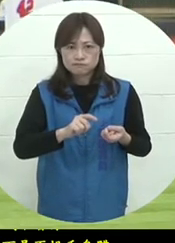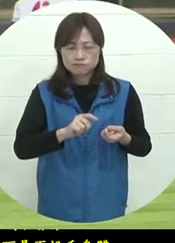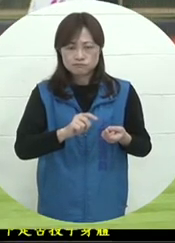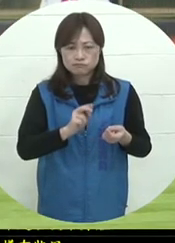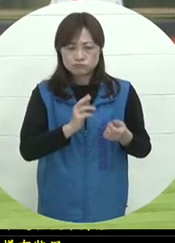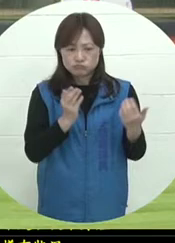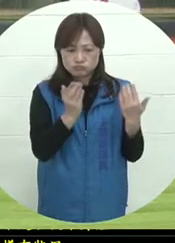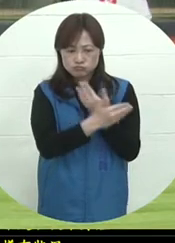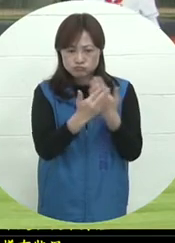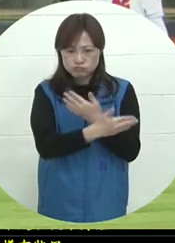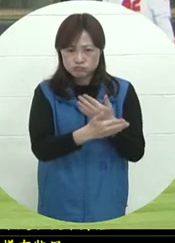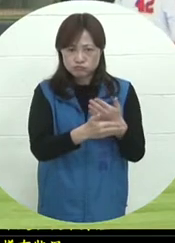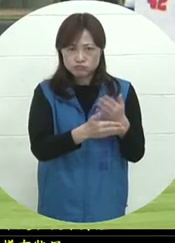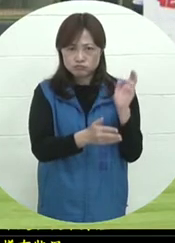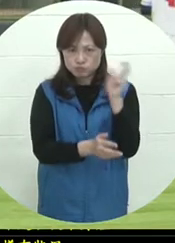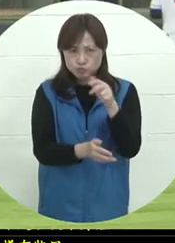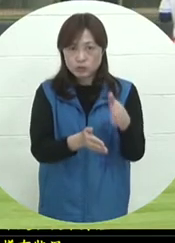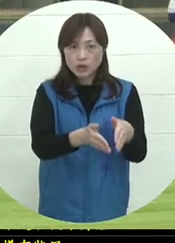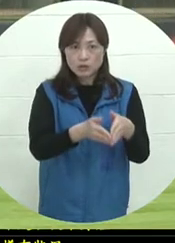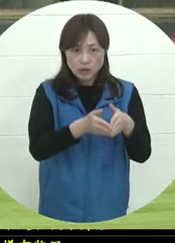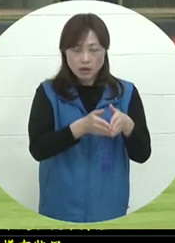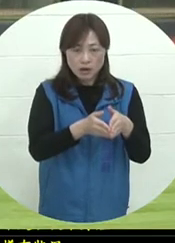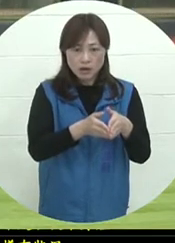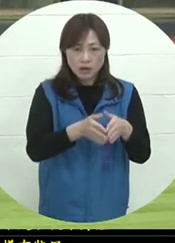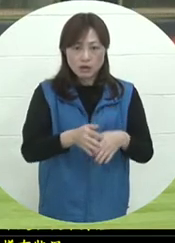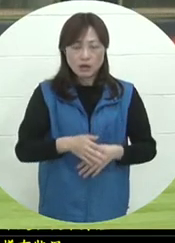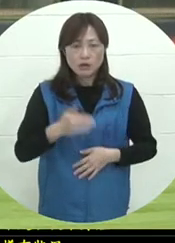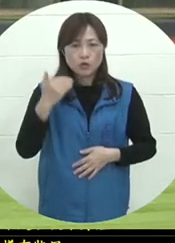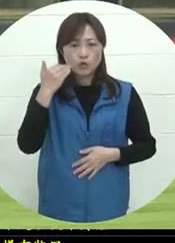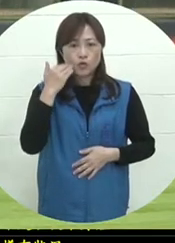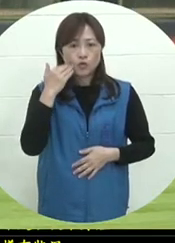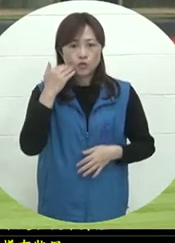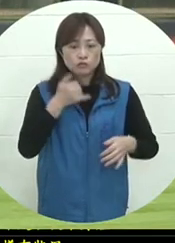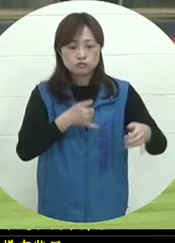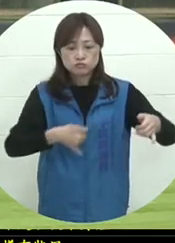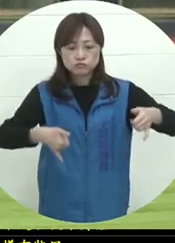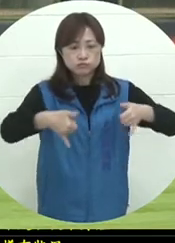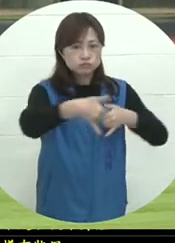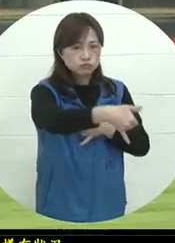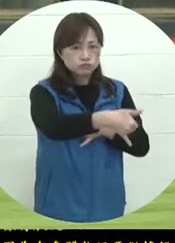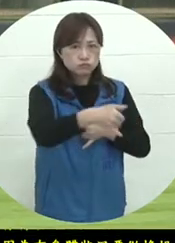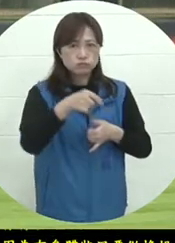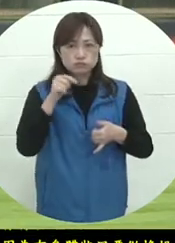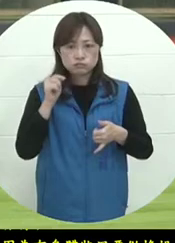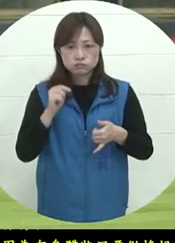he will have more time. I can confirm it, but it seems like this at this time